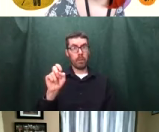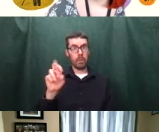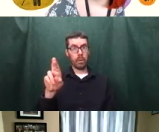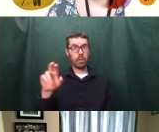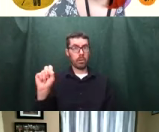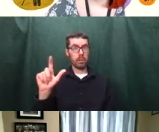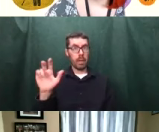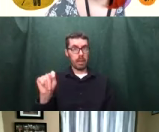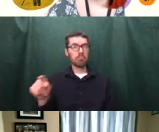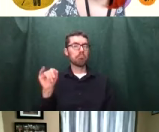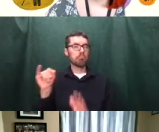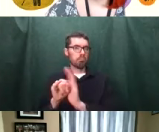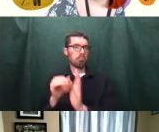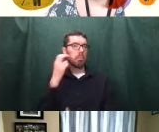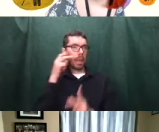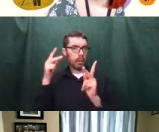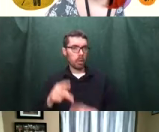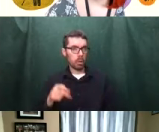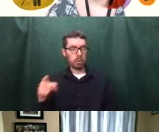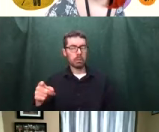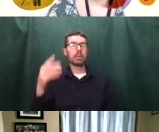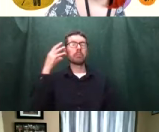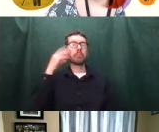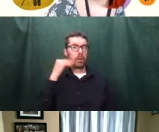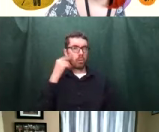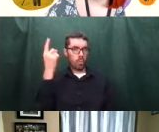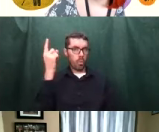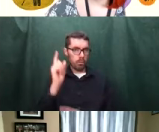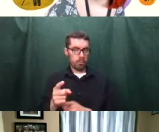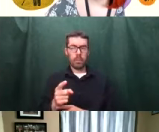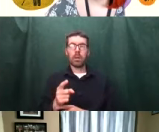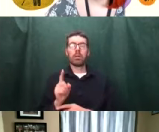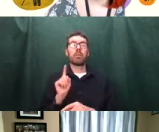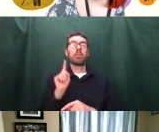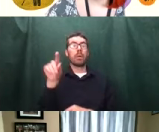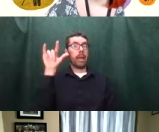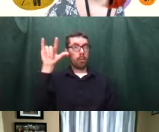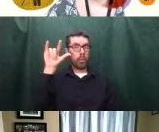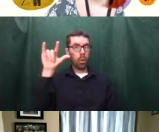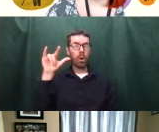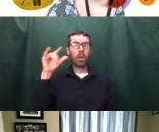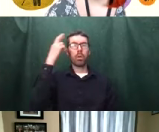experienced a situation at the airport where he realized that he had been violated, um,